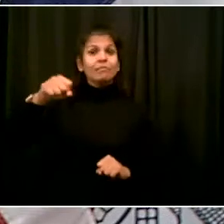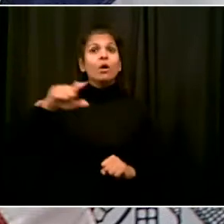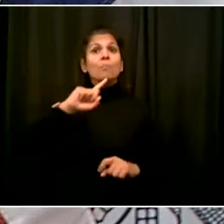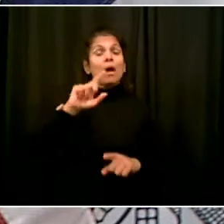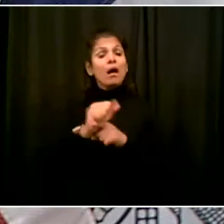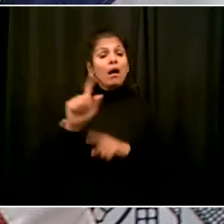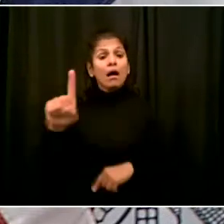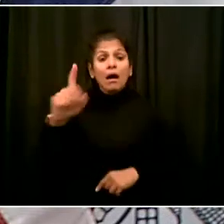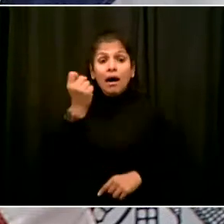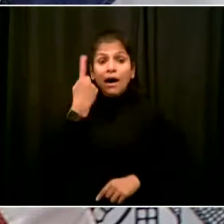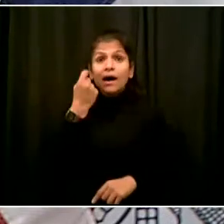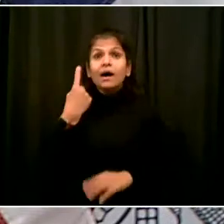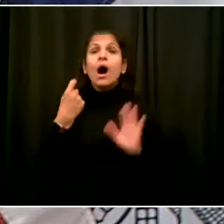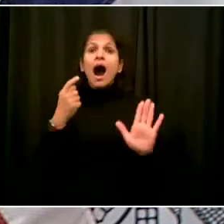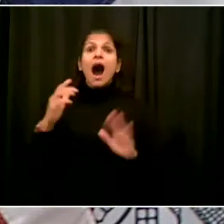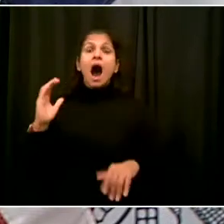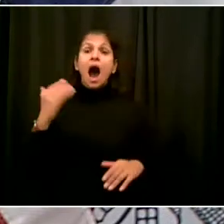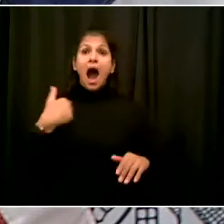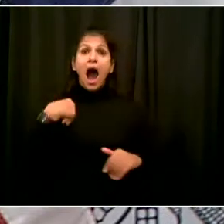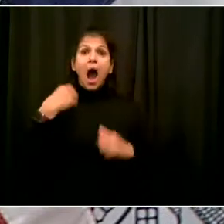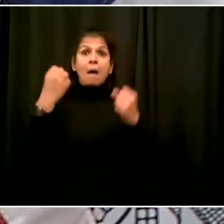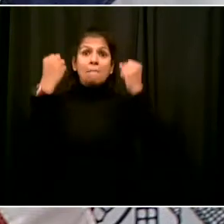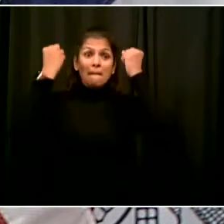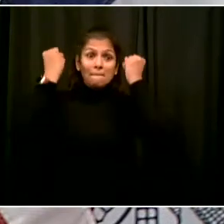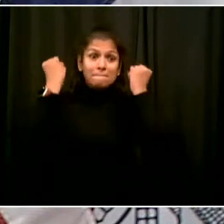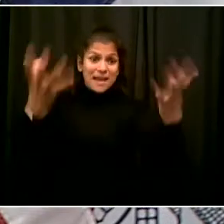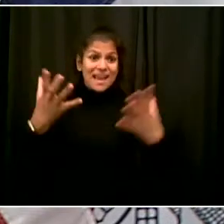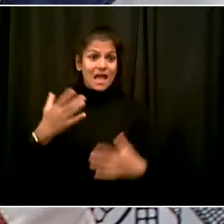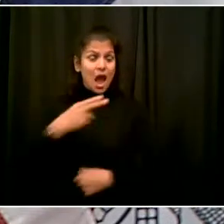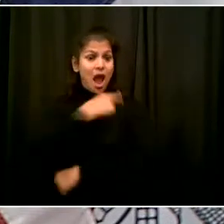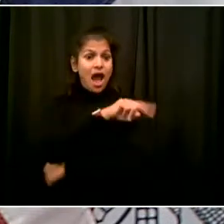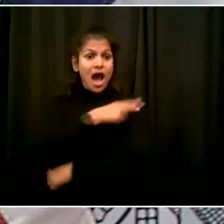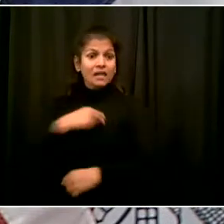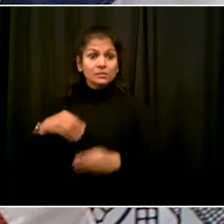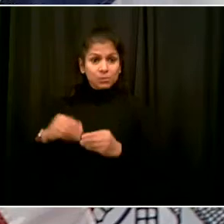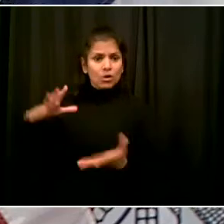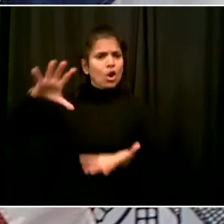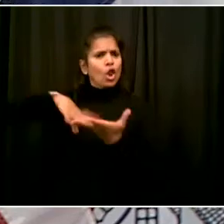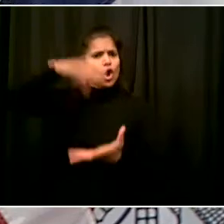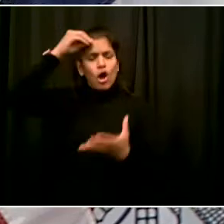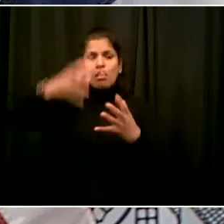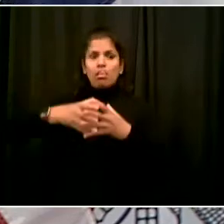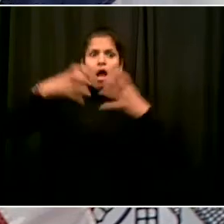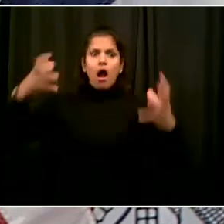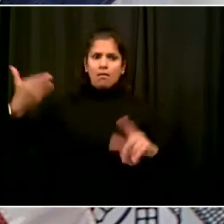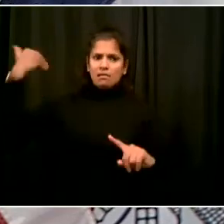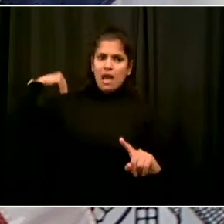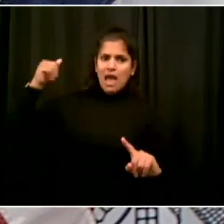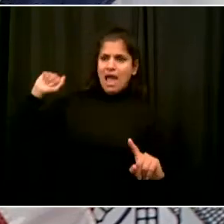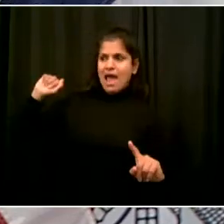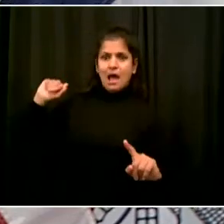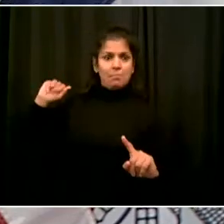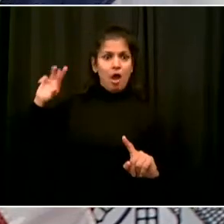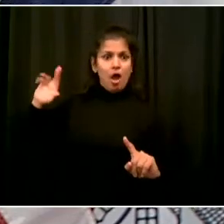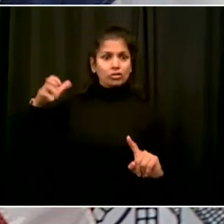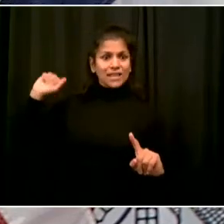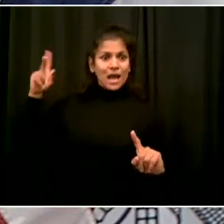CONCERNED ABOUT SESSSSOIN N AWVEVE. ALL L OUR HOSPITALS LEARNED A LOT